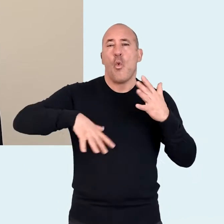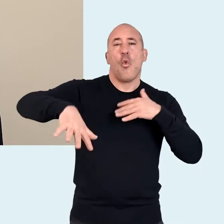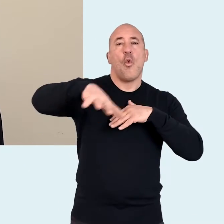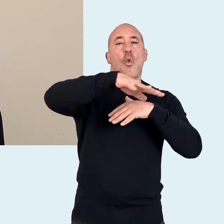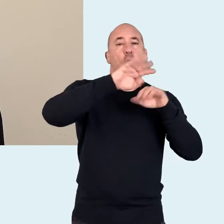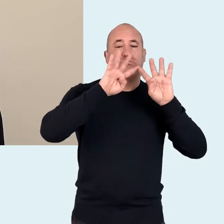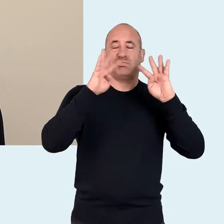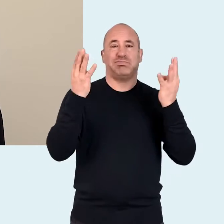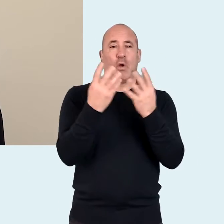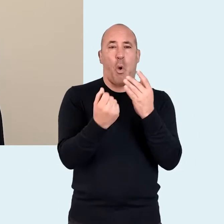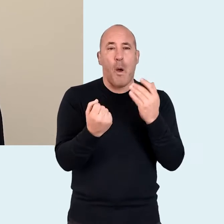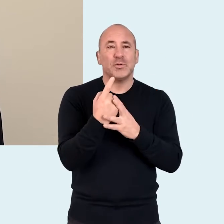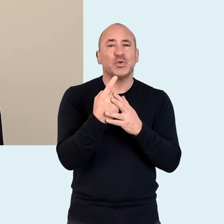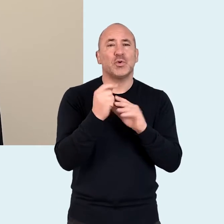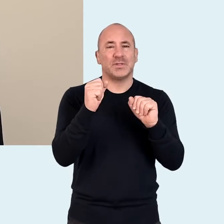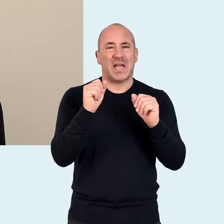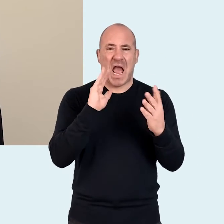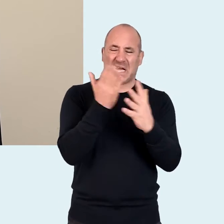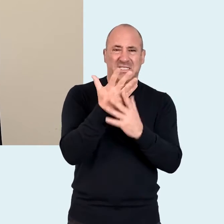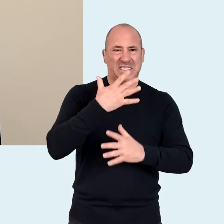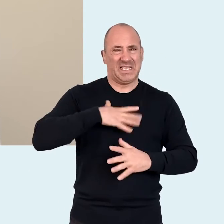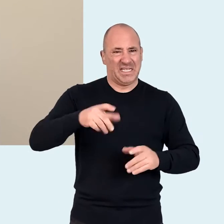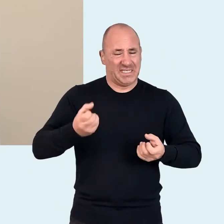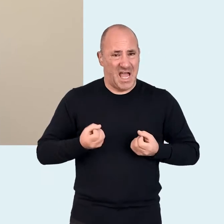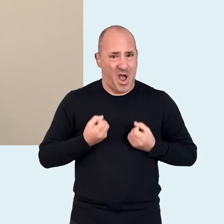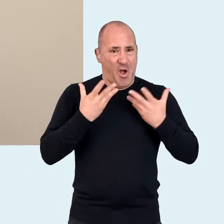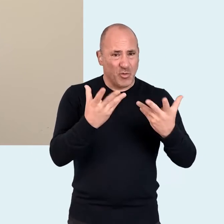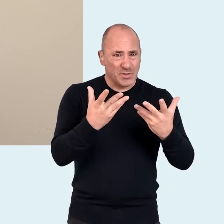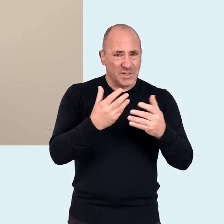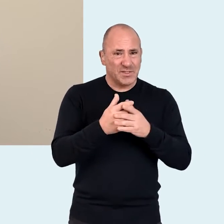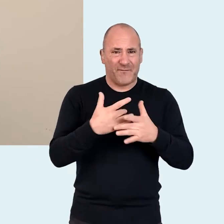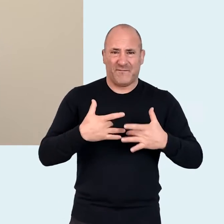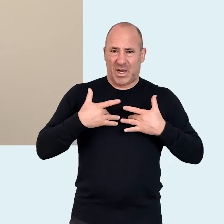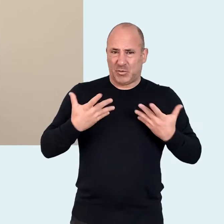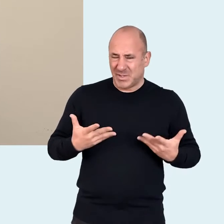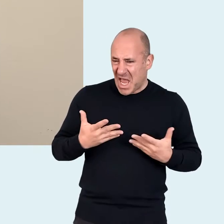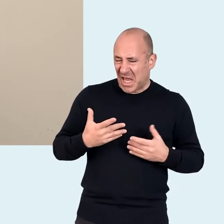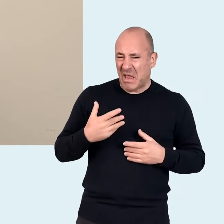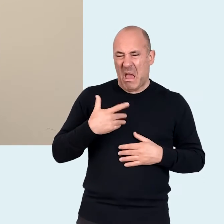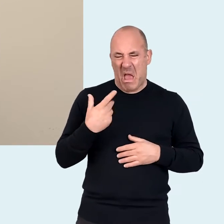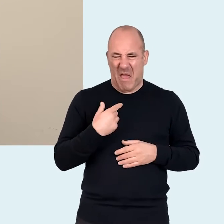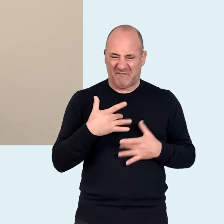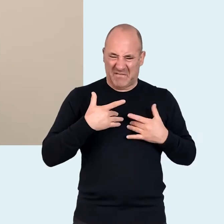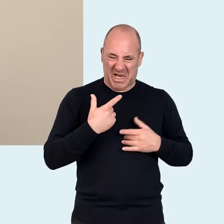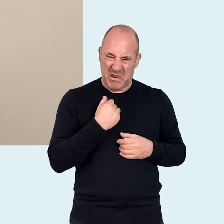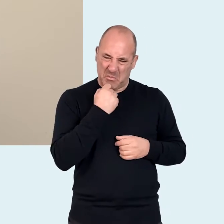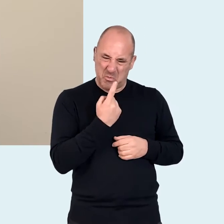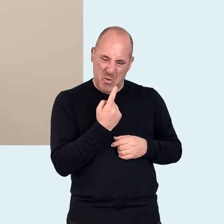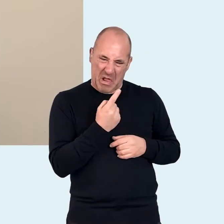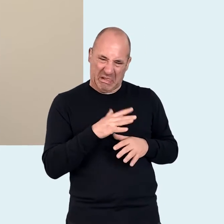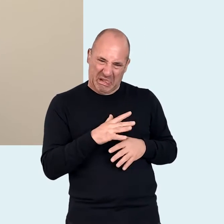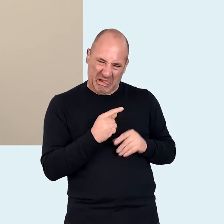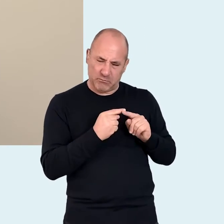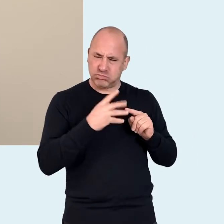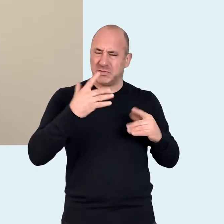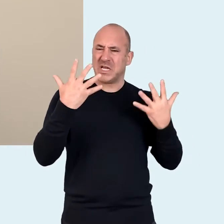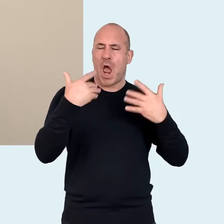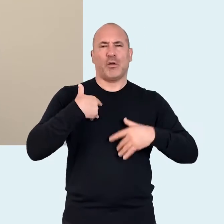have the opportunity to express what their access needs are and how they are feeling today, where they are between 1 and 10.